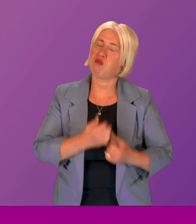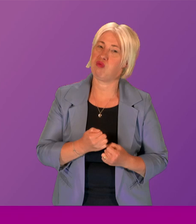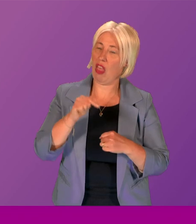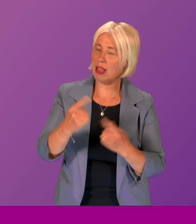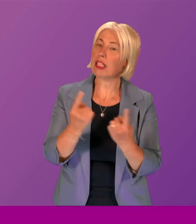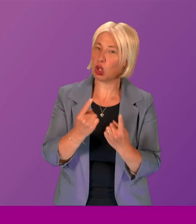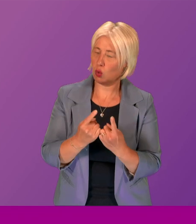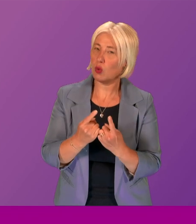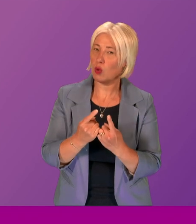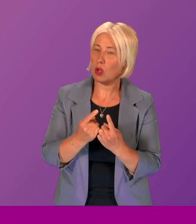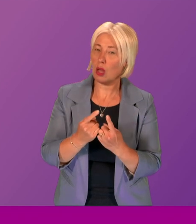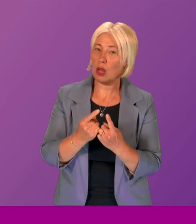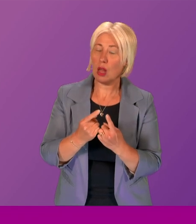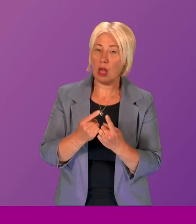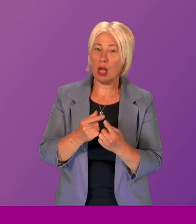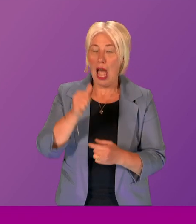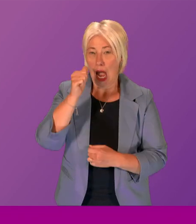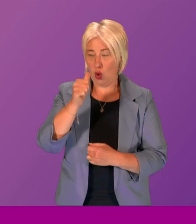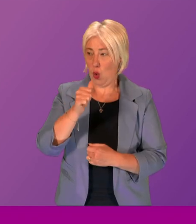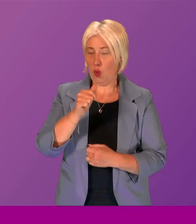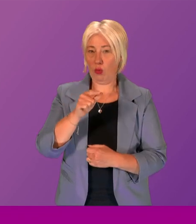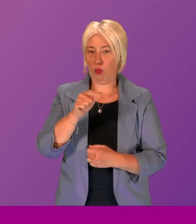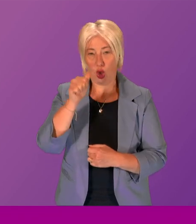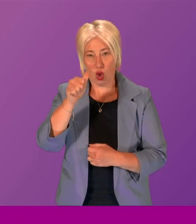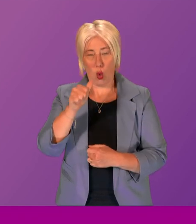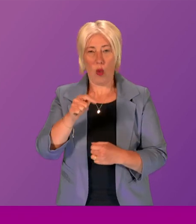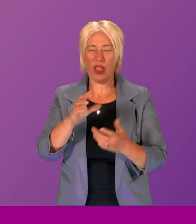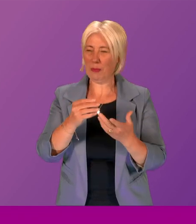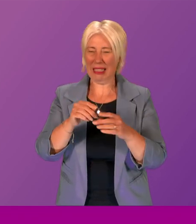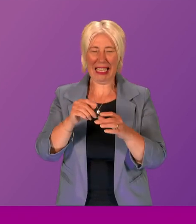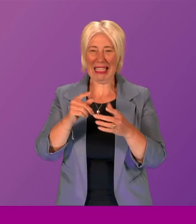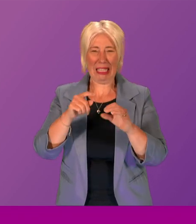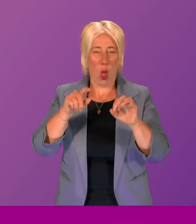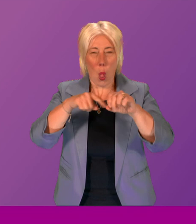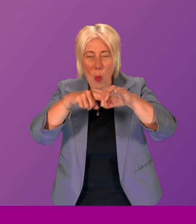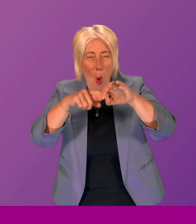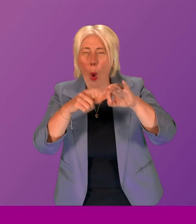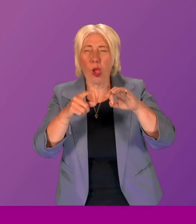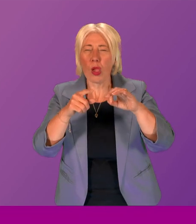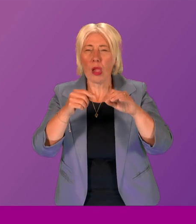are seeking to close a loophole that has been created by the UK Government legislation;